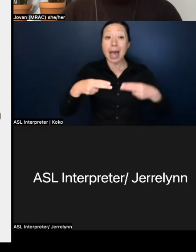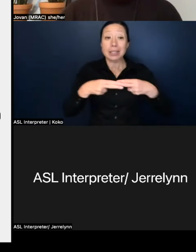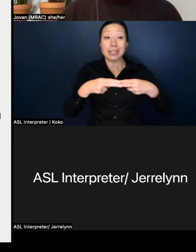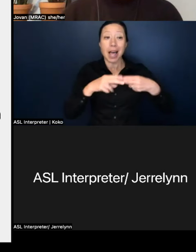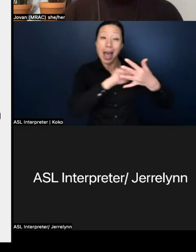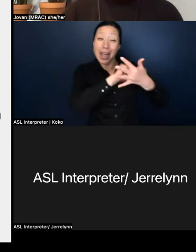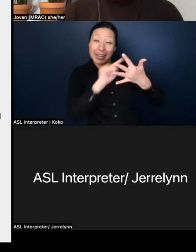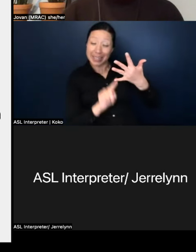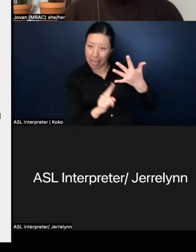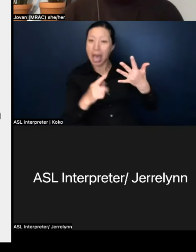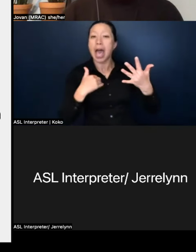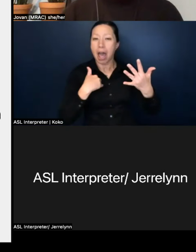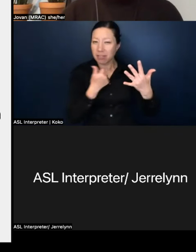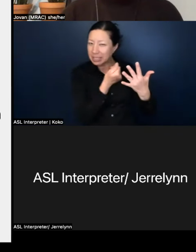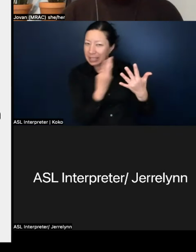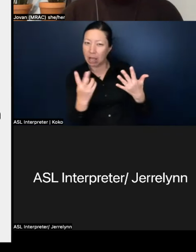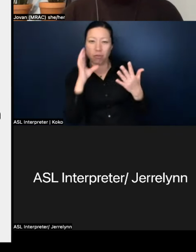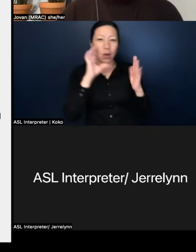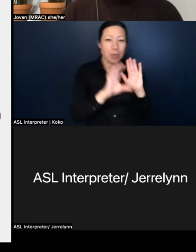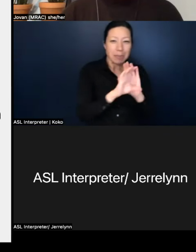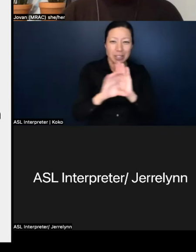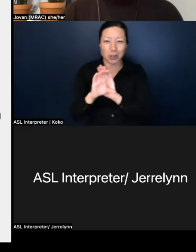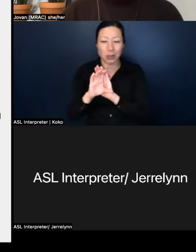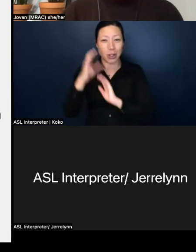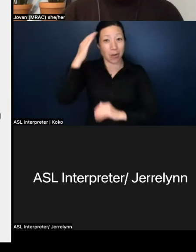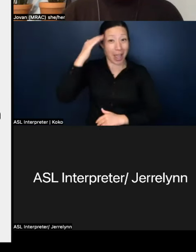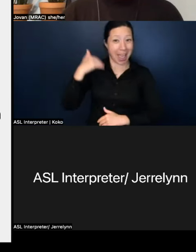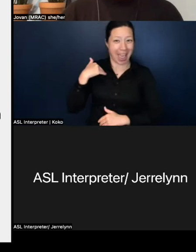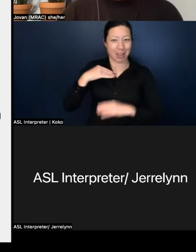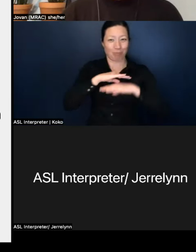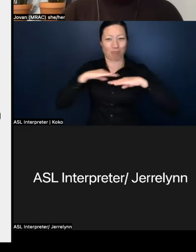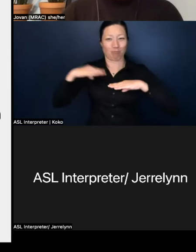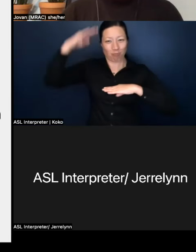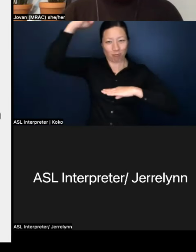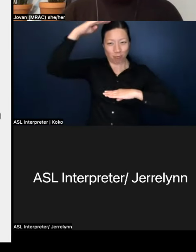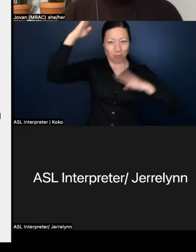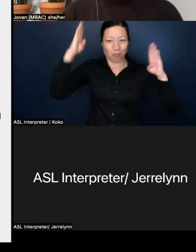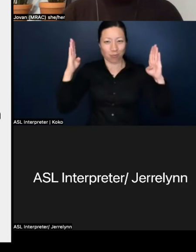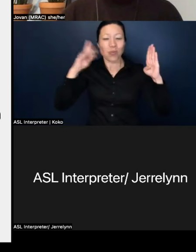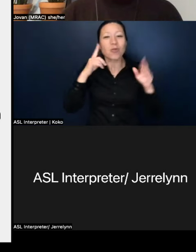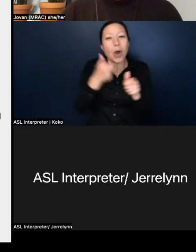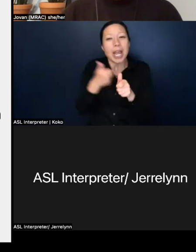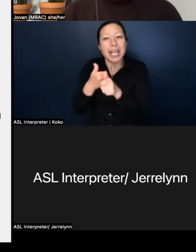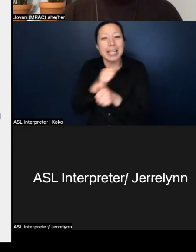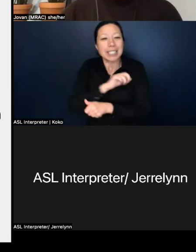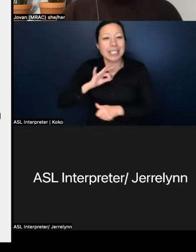head shots of each staff member, six women and one man of varying racial backgrounds.